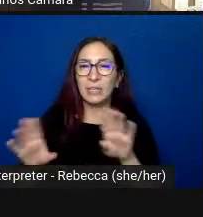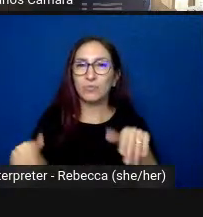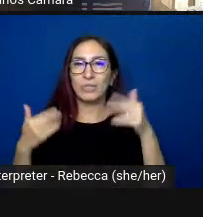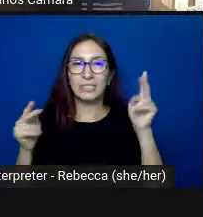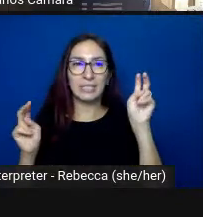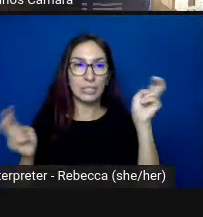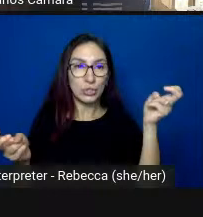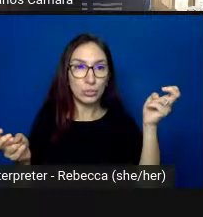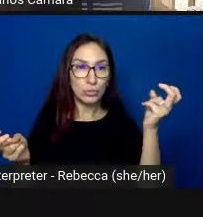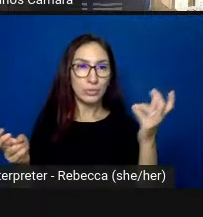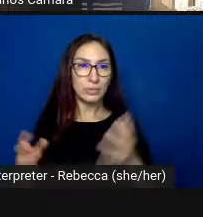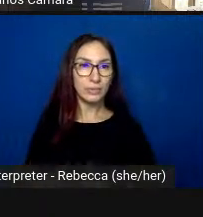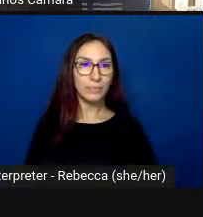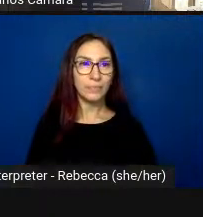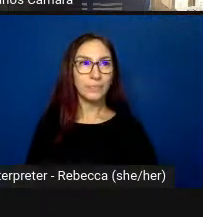So you can check it and raise the